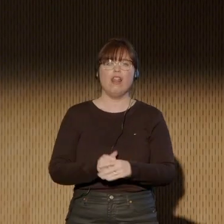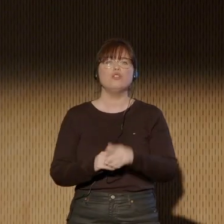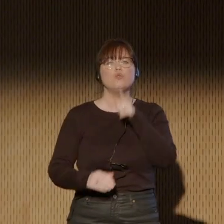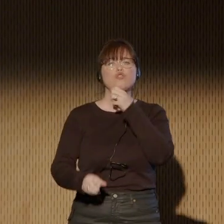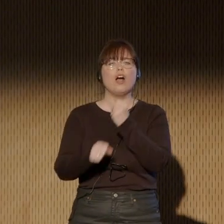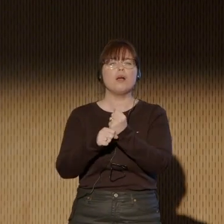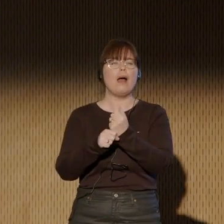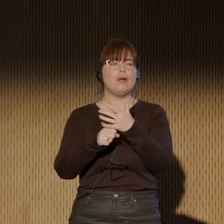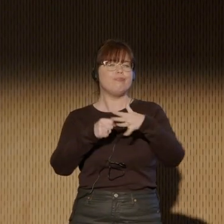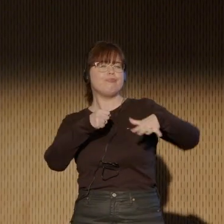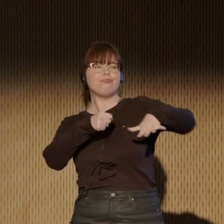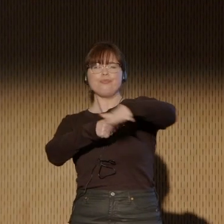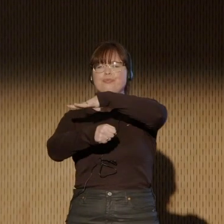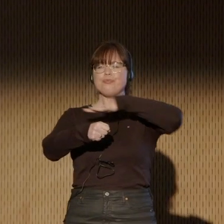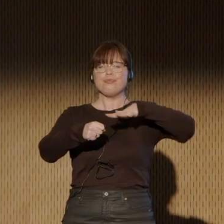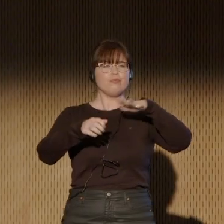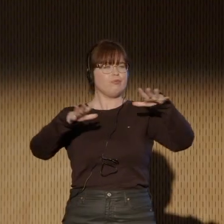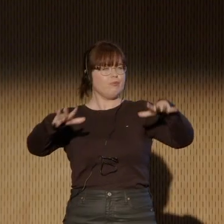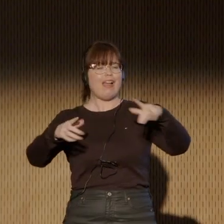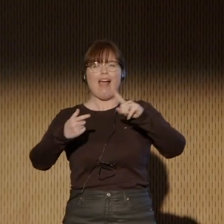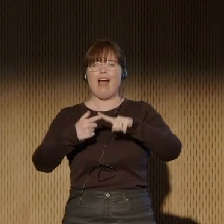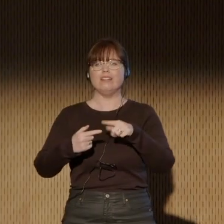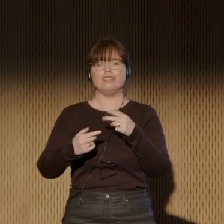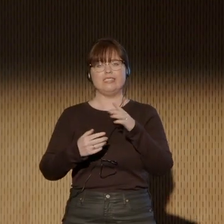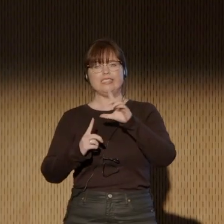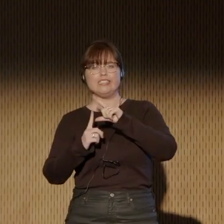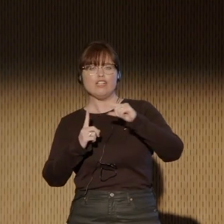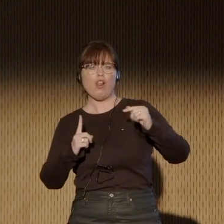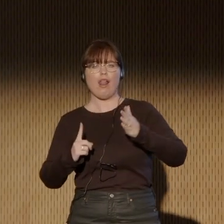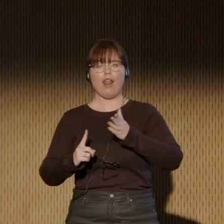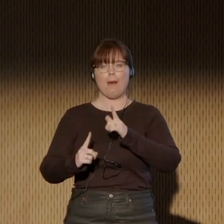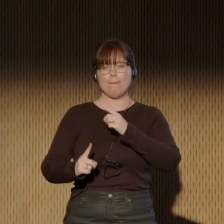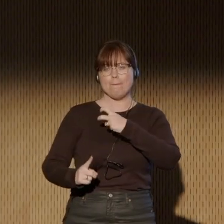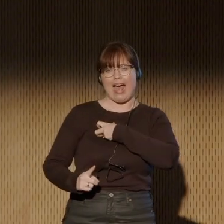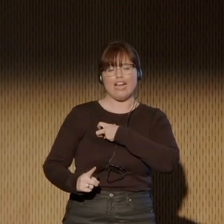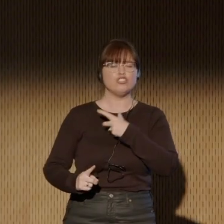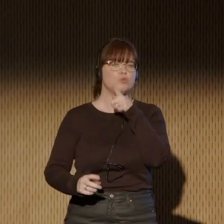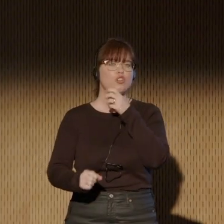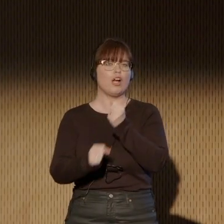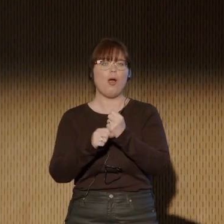and about the digital badges, and we'll talk a bit about some research that we did last year looking